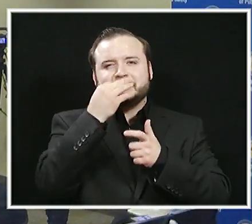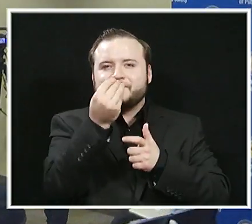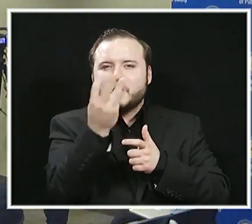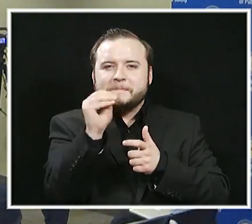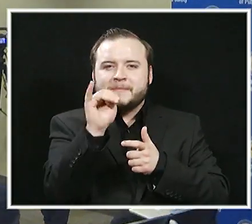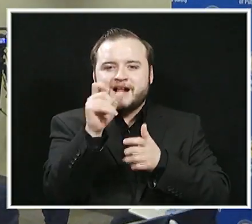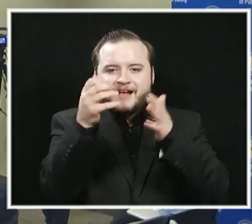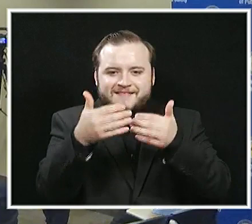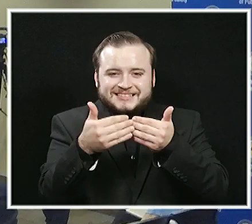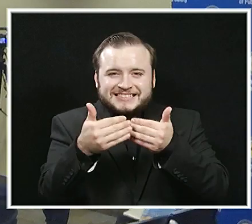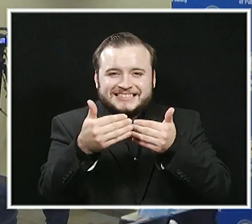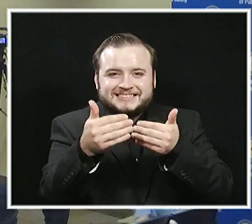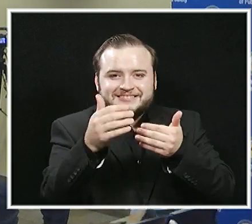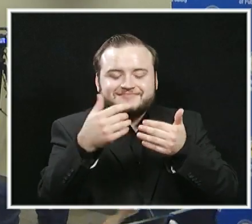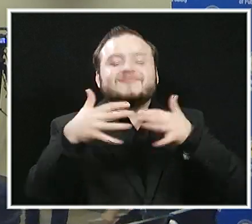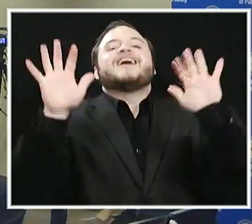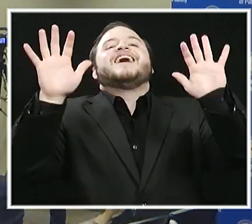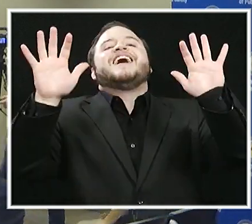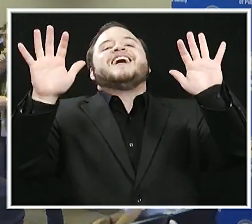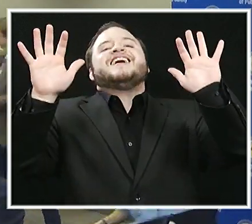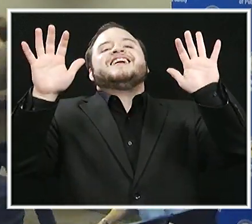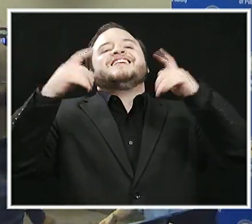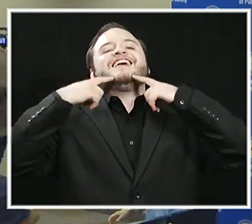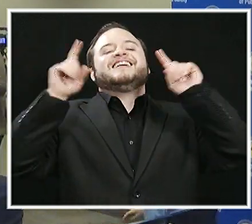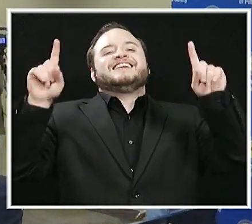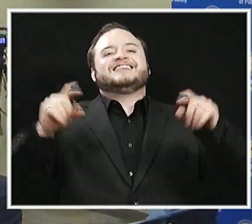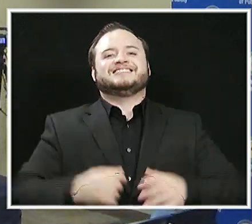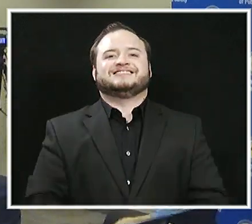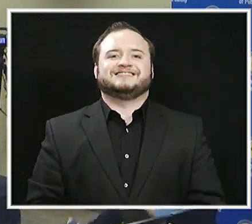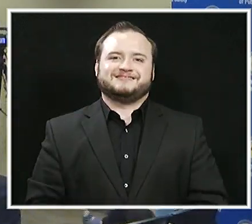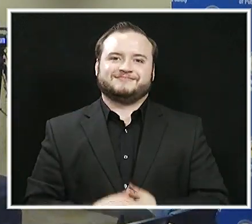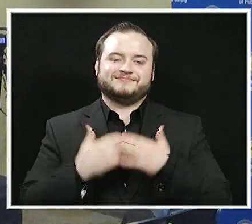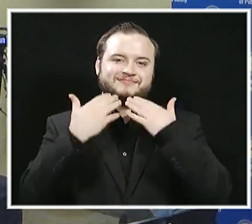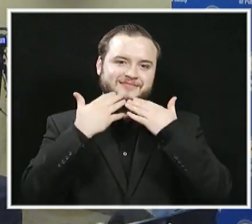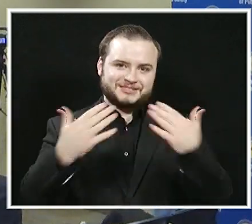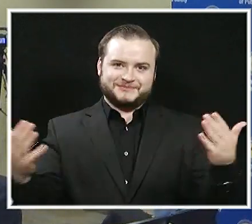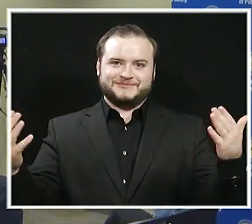few miles of this marathon and get to the other side. So, thank you.